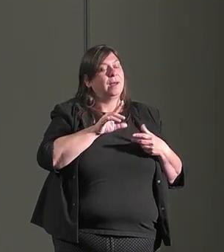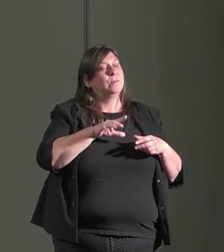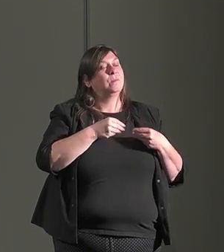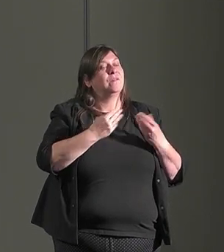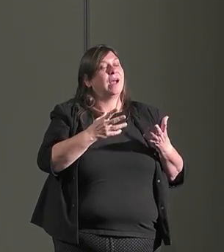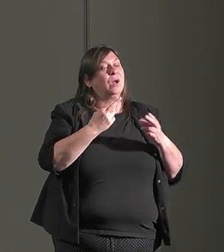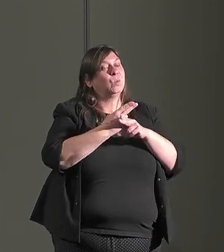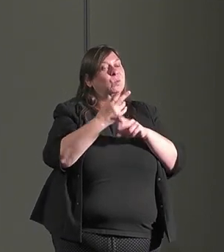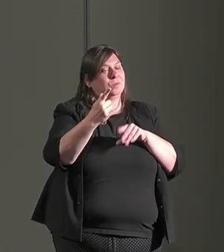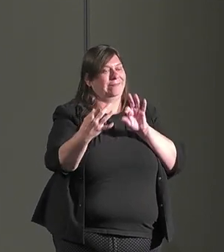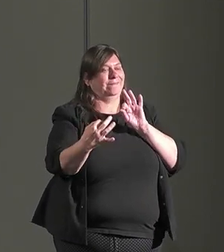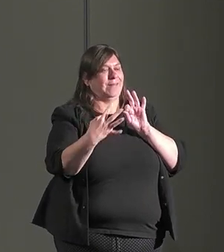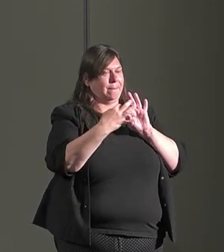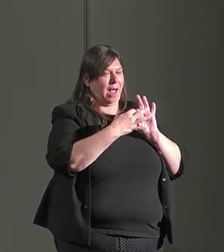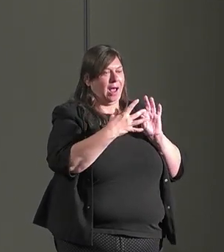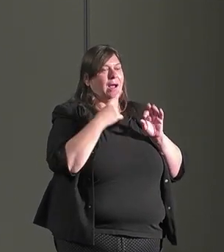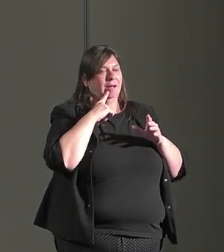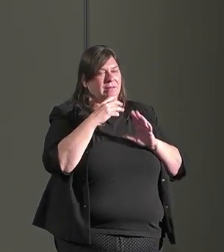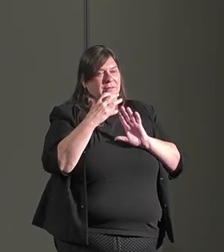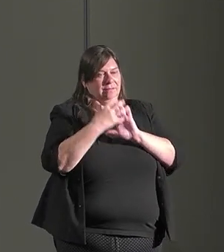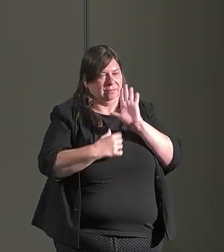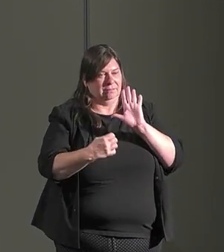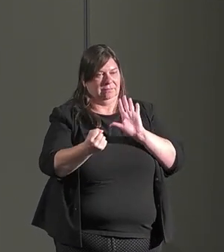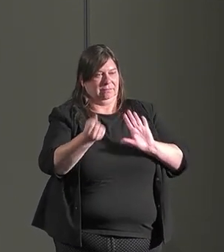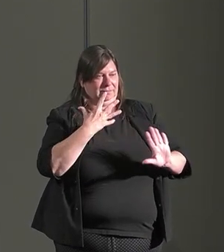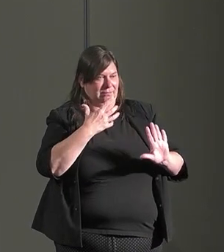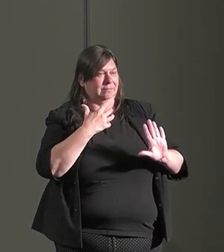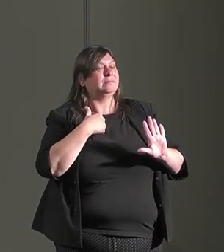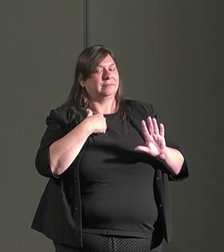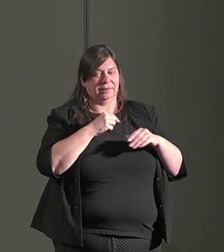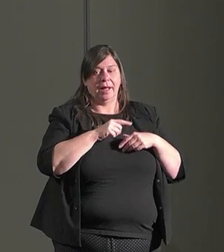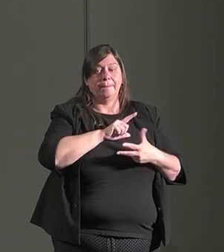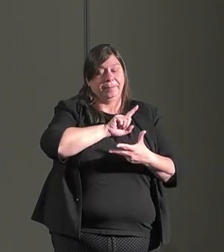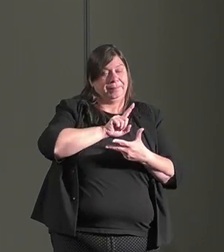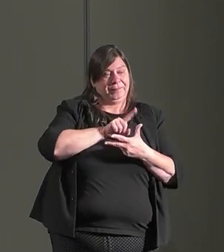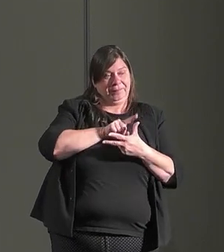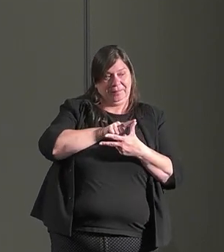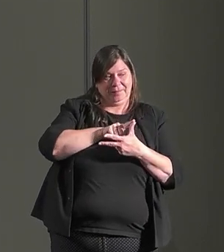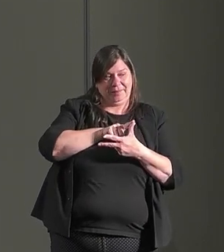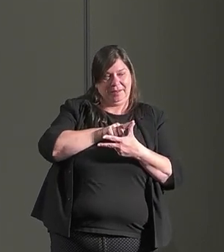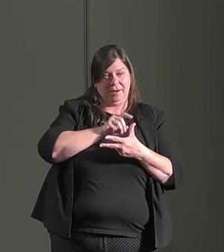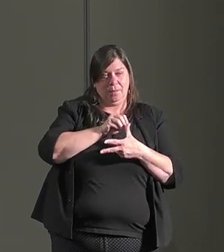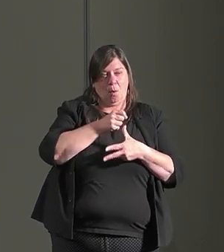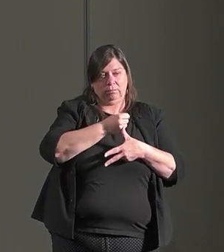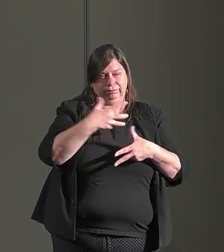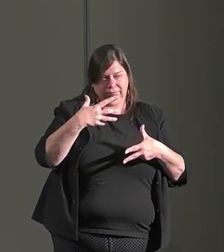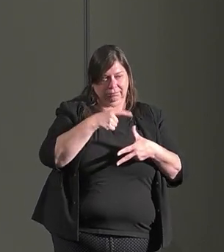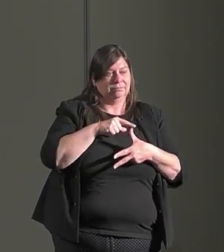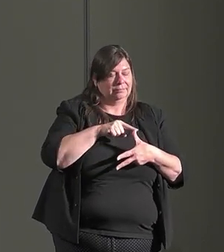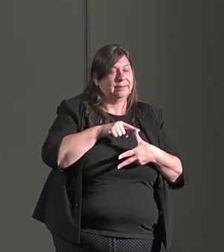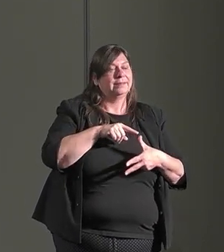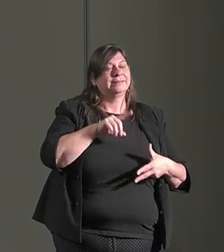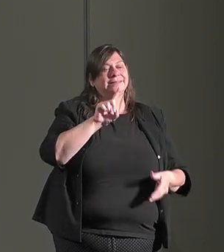us feedback and capability. The third, I want to spend time talking about discovery. There is